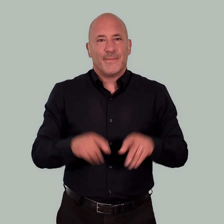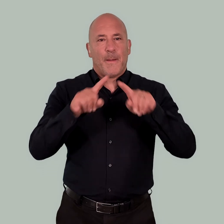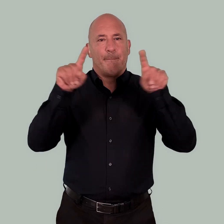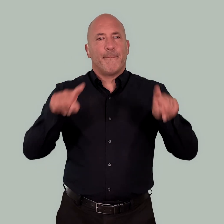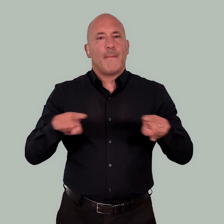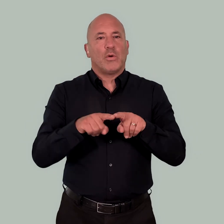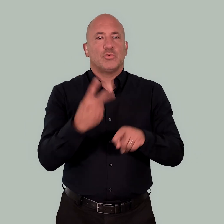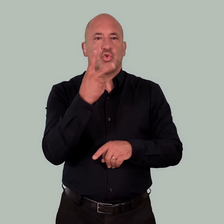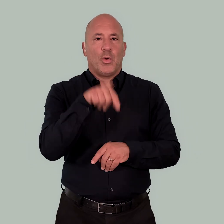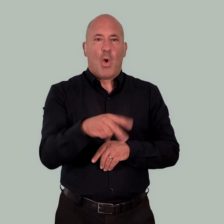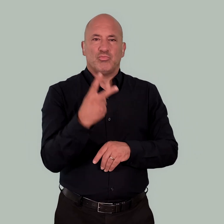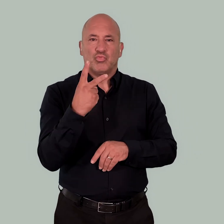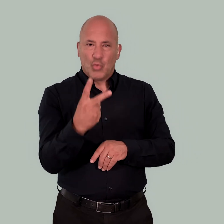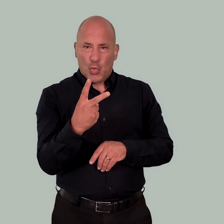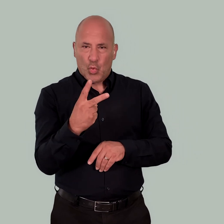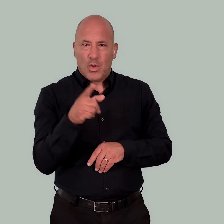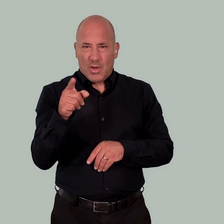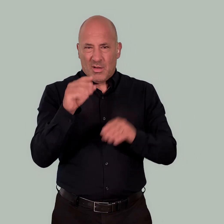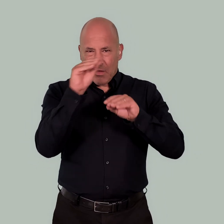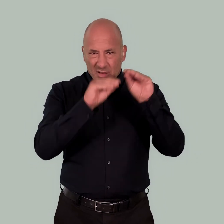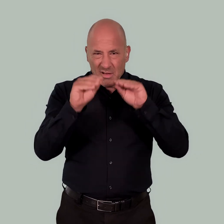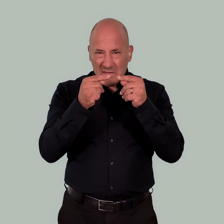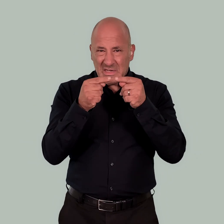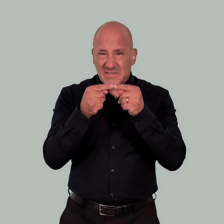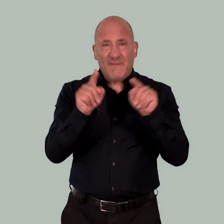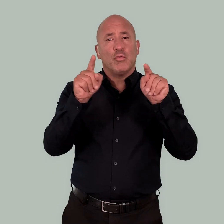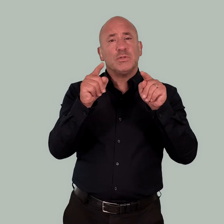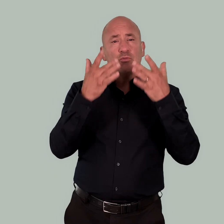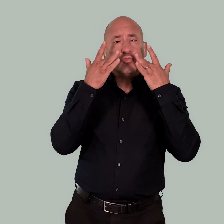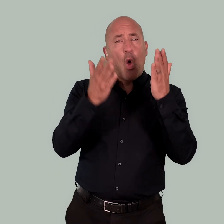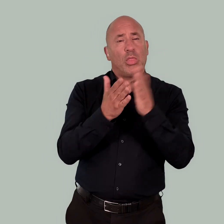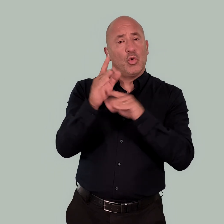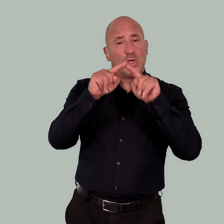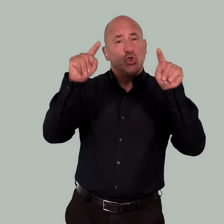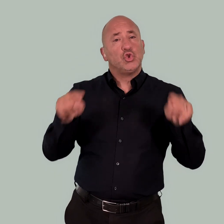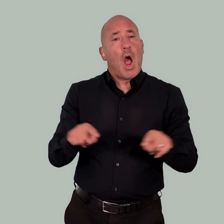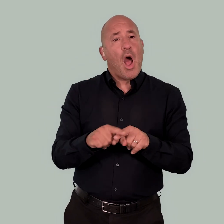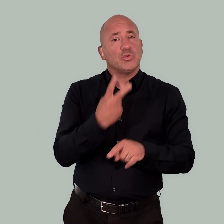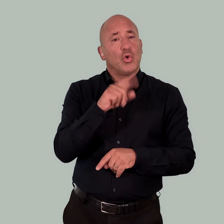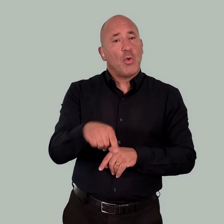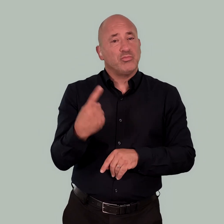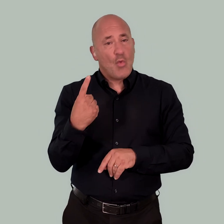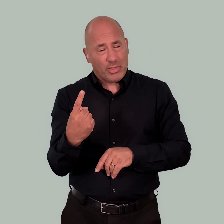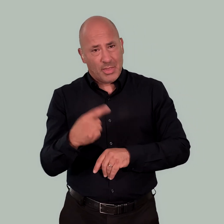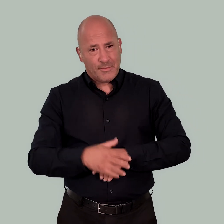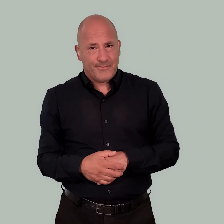Box 2.2: Differences between measures shown in Chart 2.1